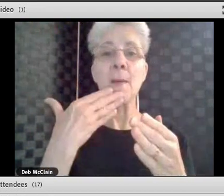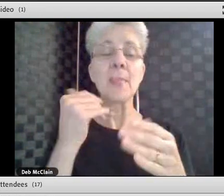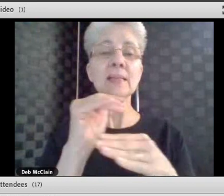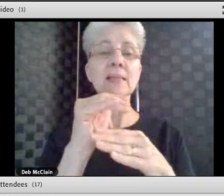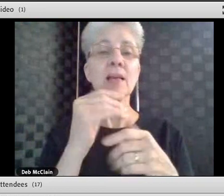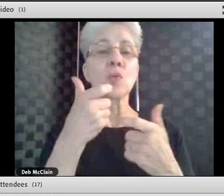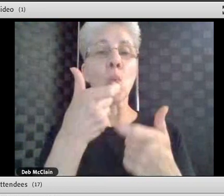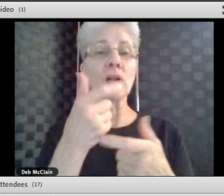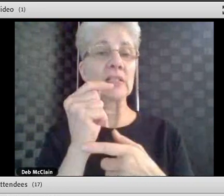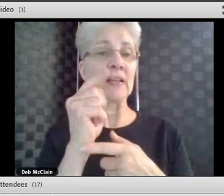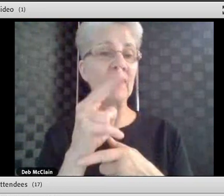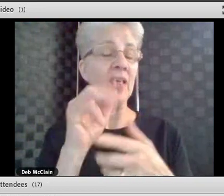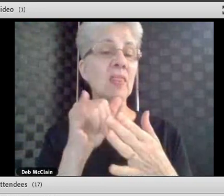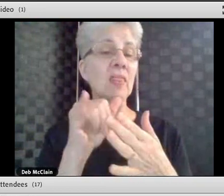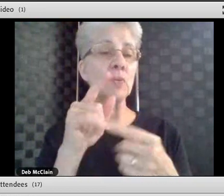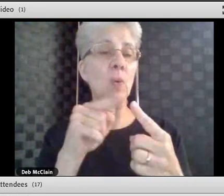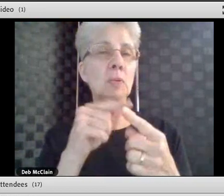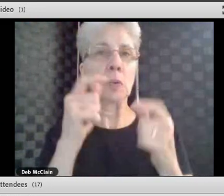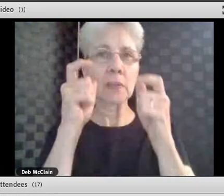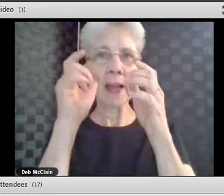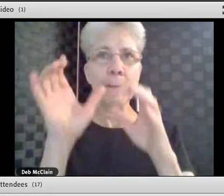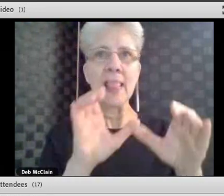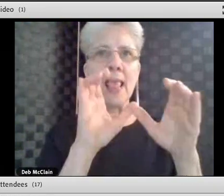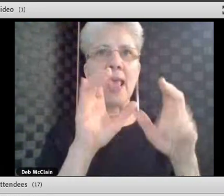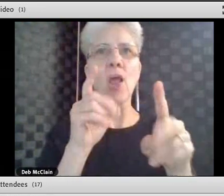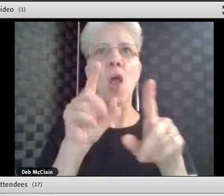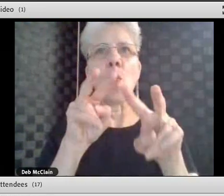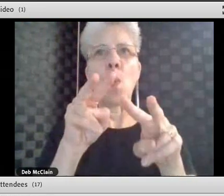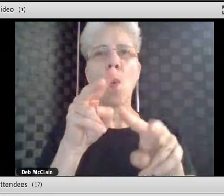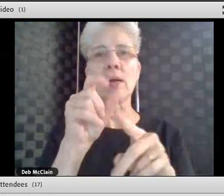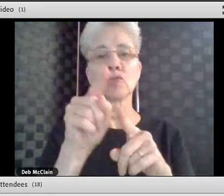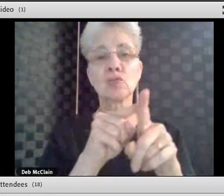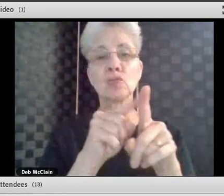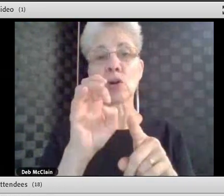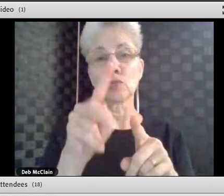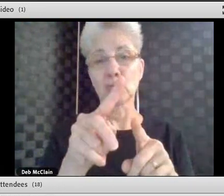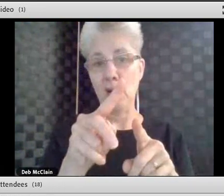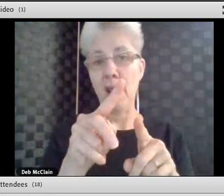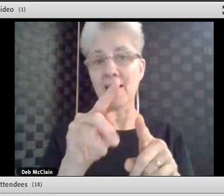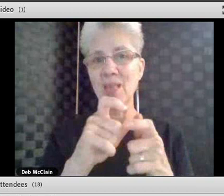were when you could stay up late and watch "Star Trek," right? And this was a big treat because it had all